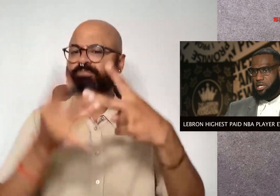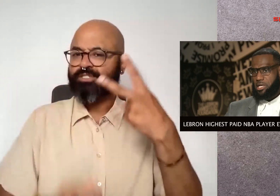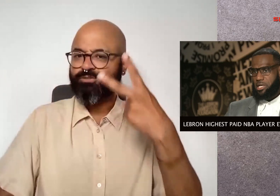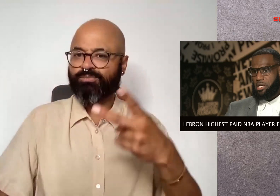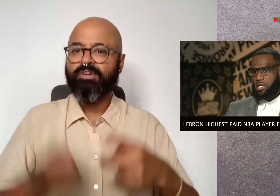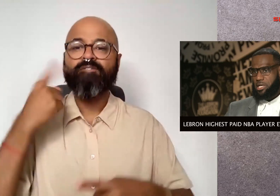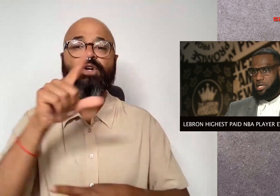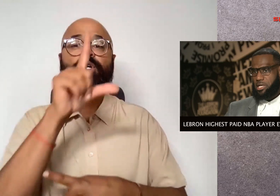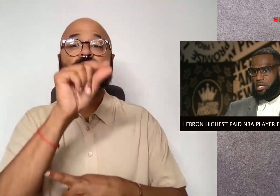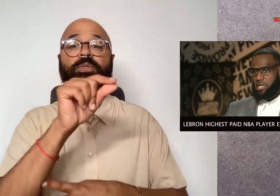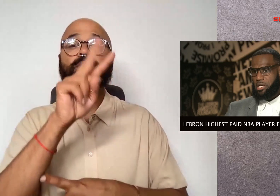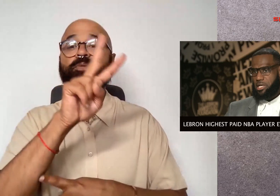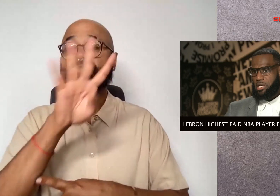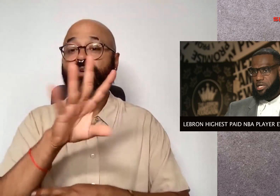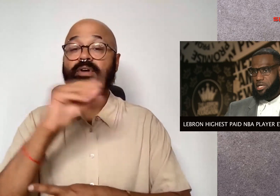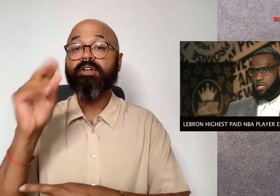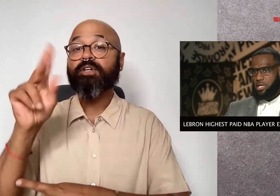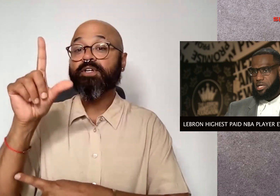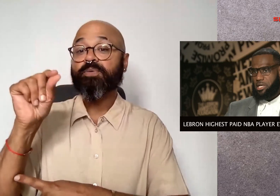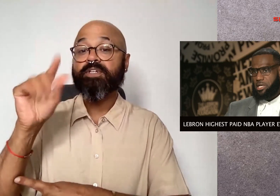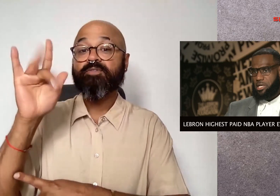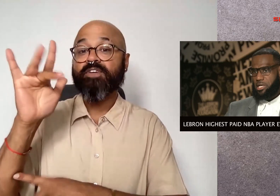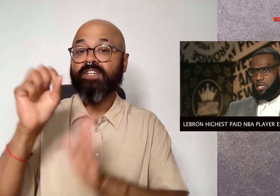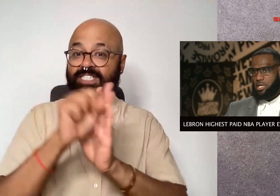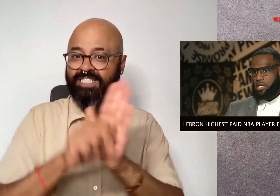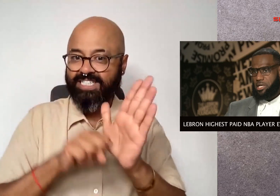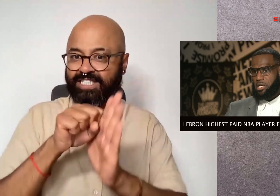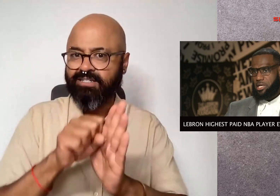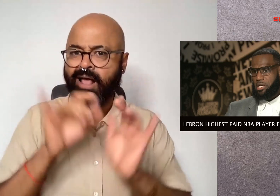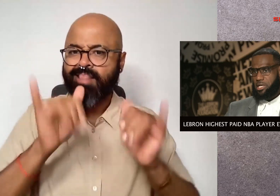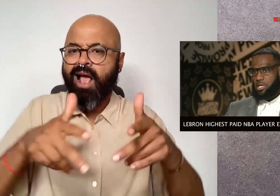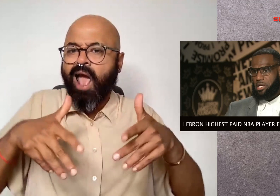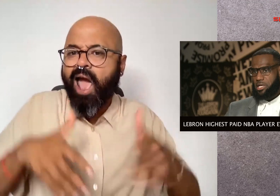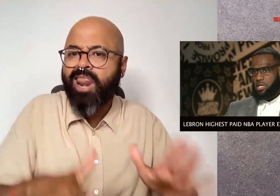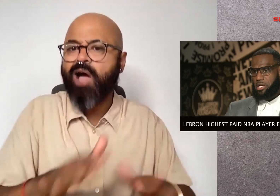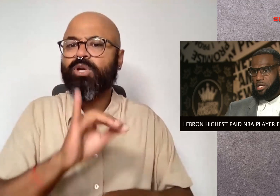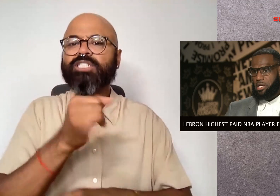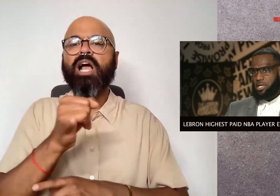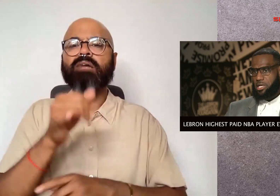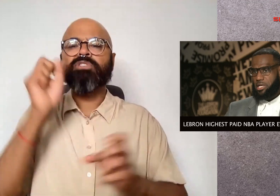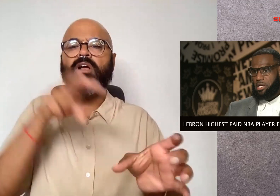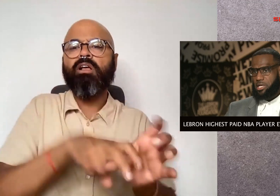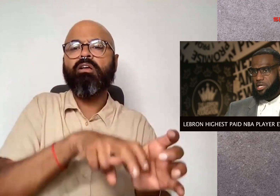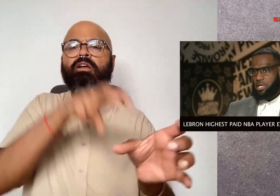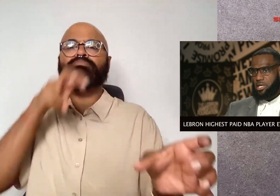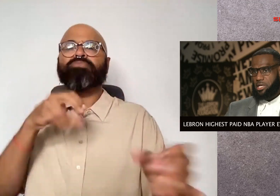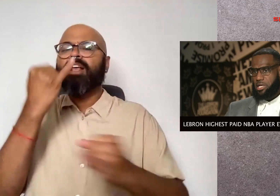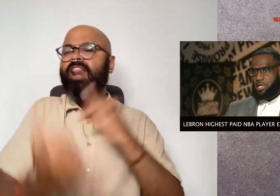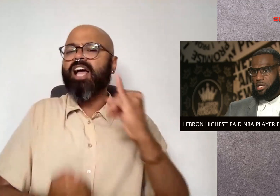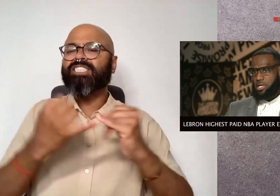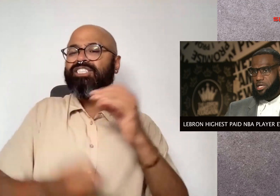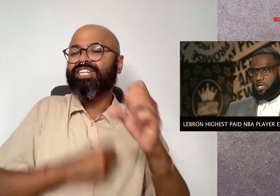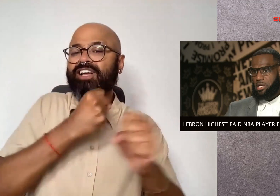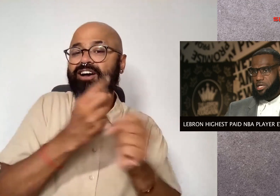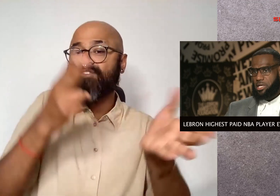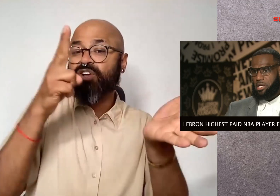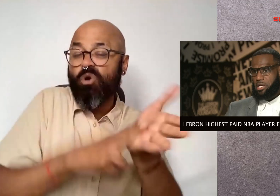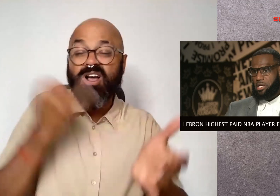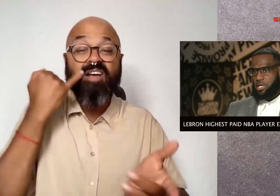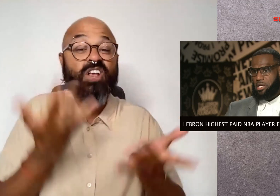also has a player option for the 2024 and 2025 season which allows James to drop out